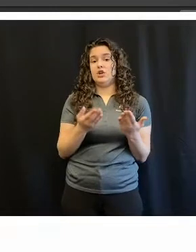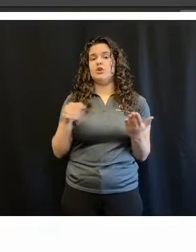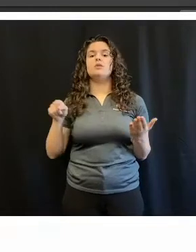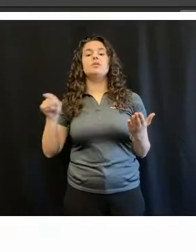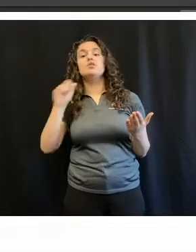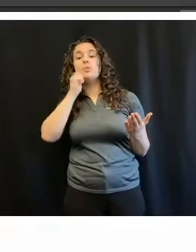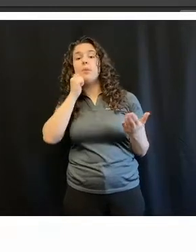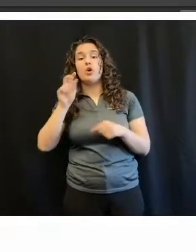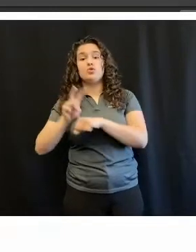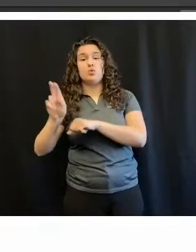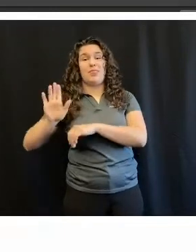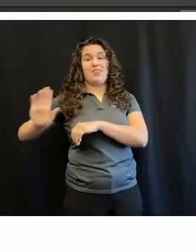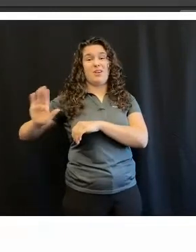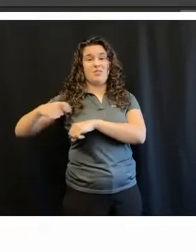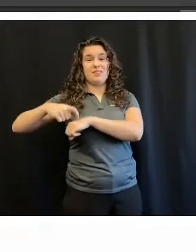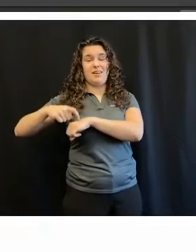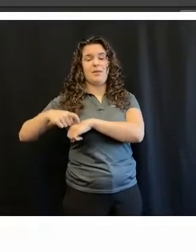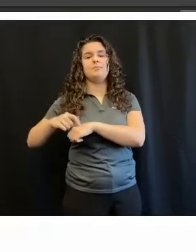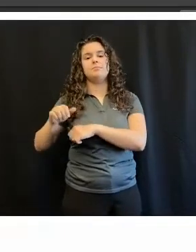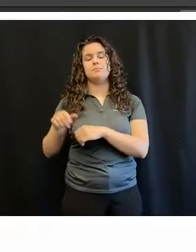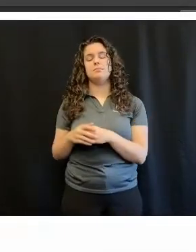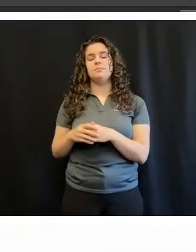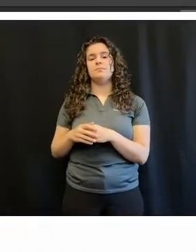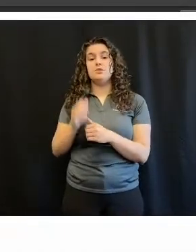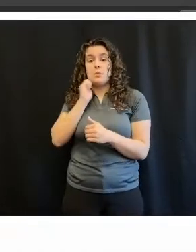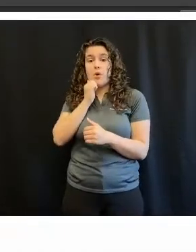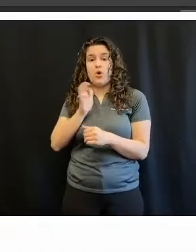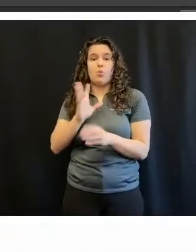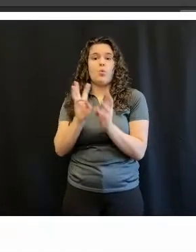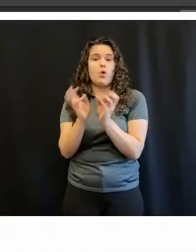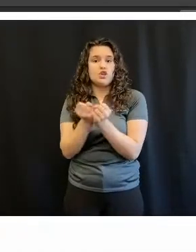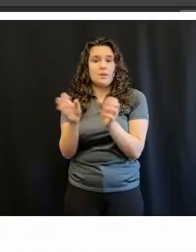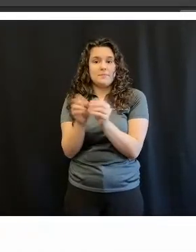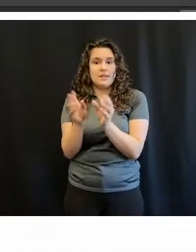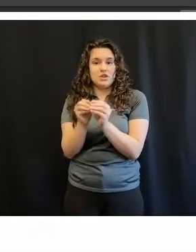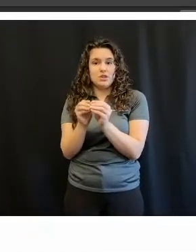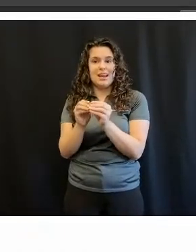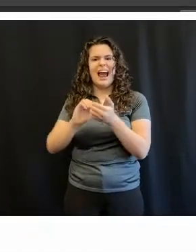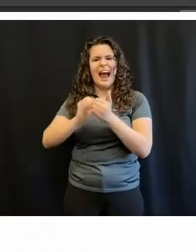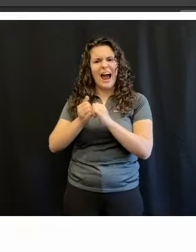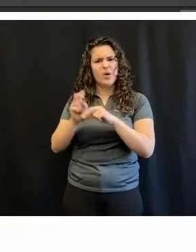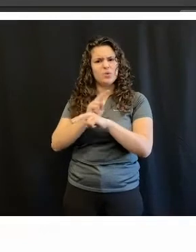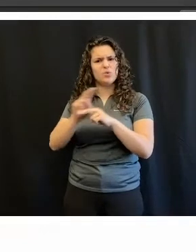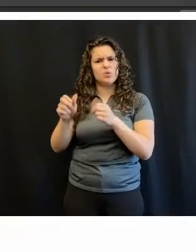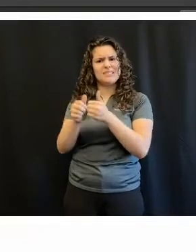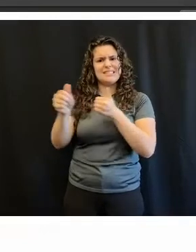there'll be another workshop, another session on how to use distance learning in higher education